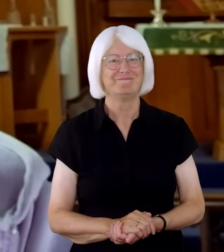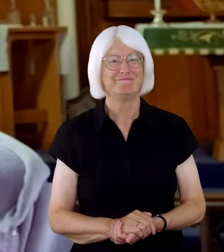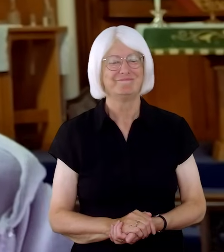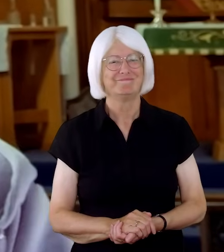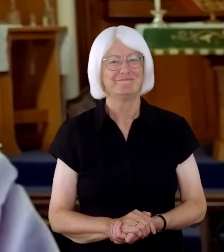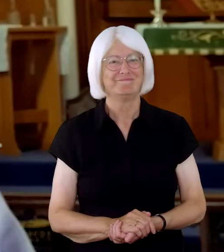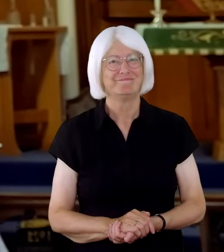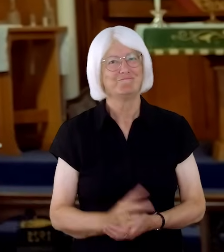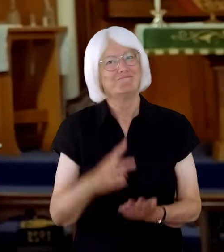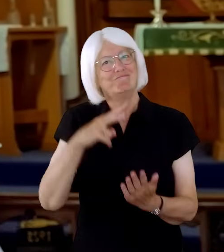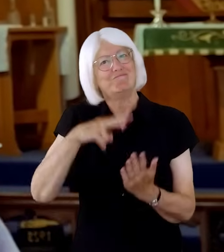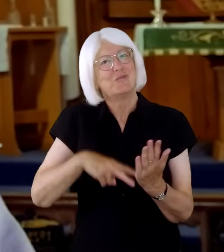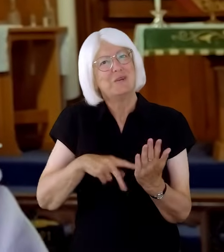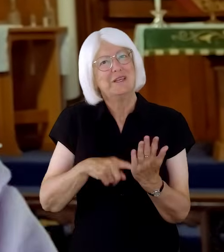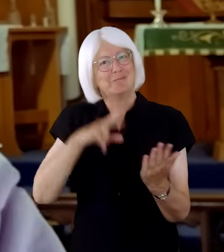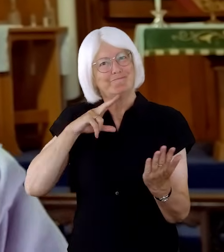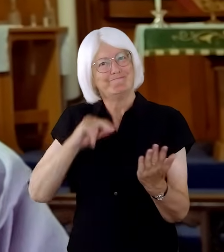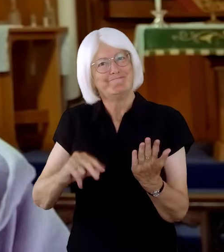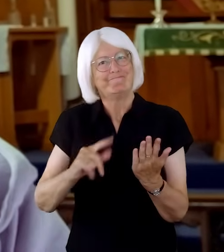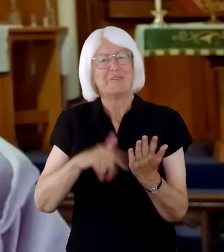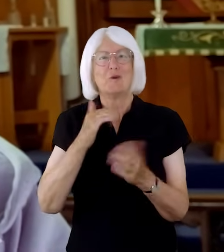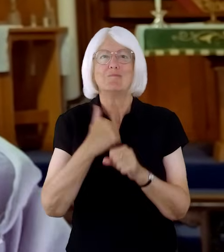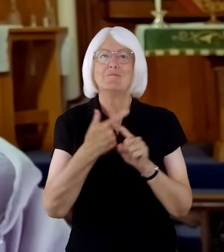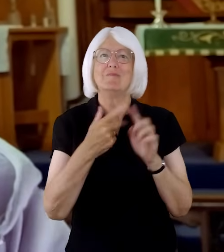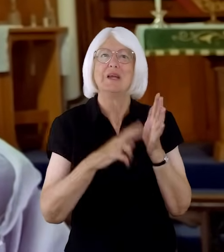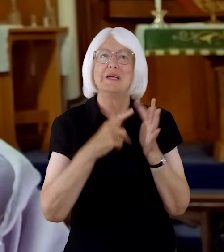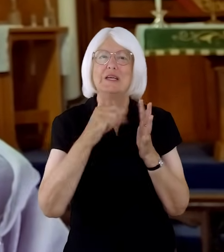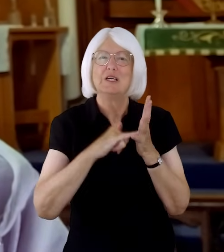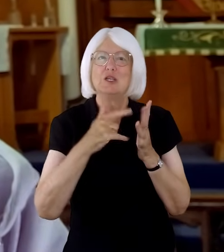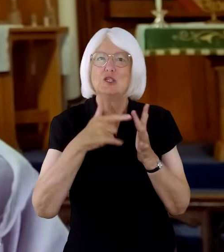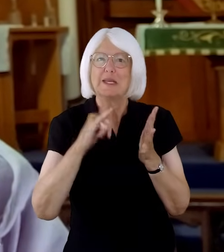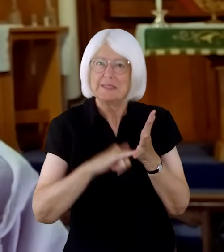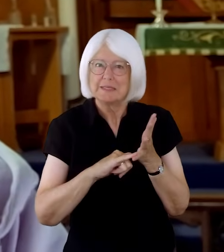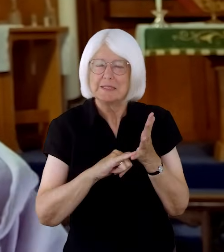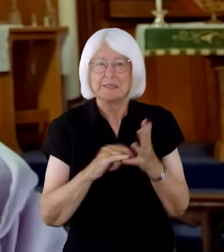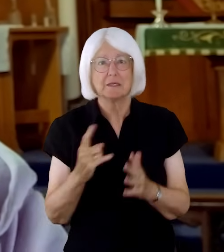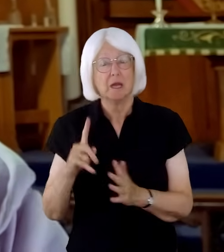A reading from the book of Genesis. Realising that their father was dead,